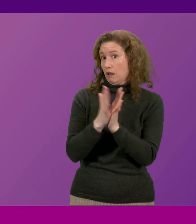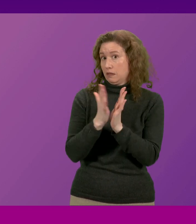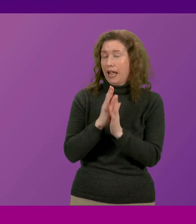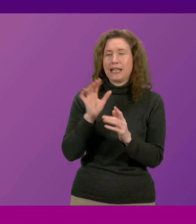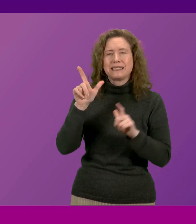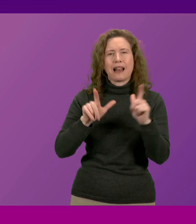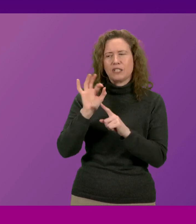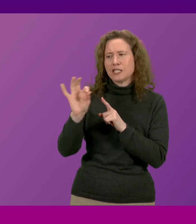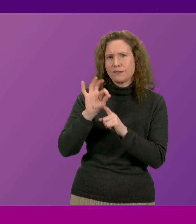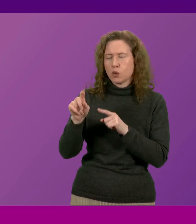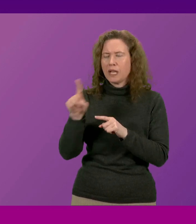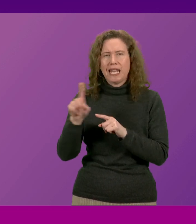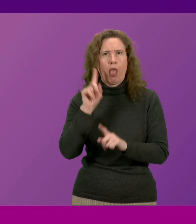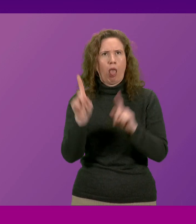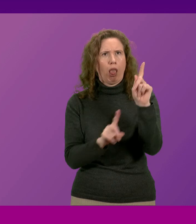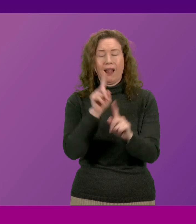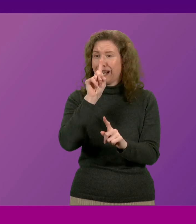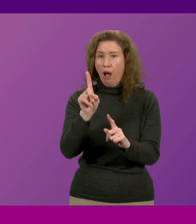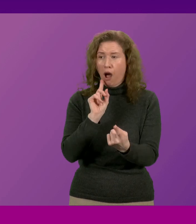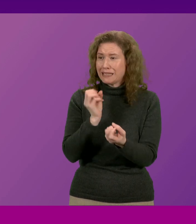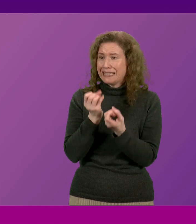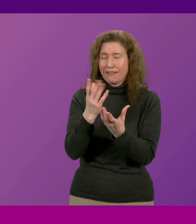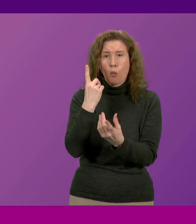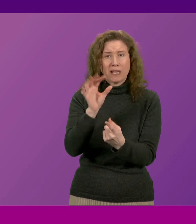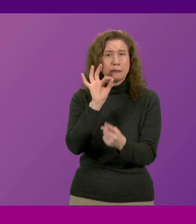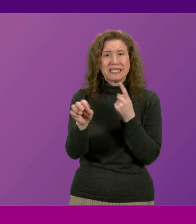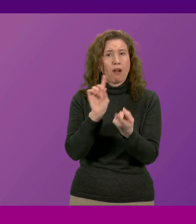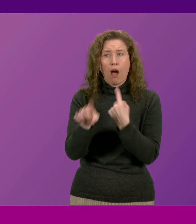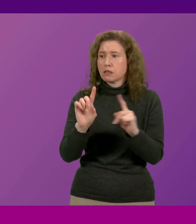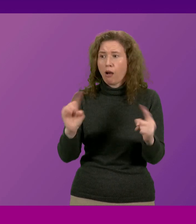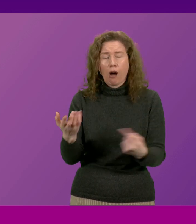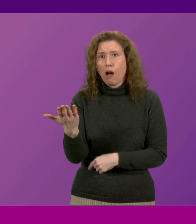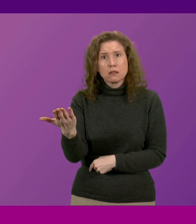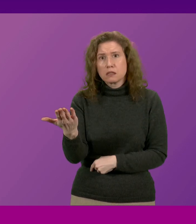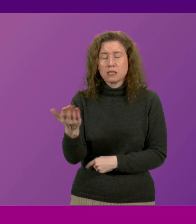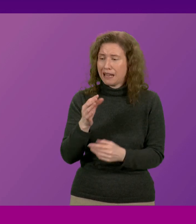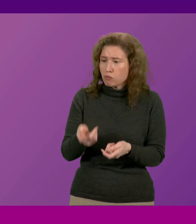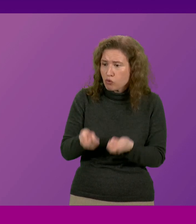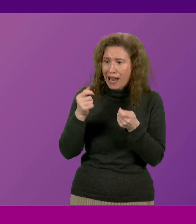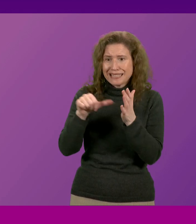he could not provide one specific answer to any of the questions about where those cuts would